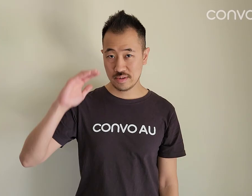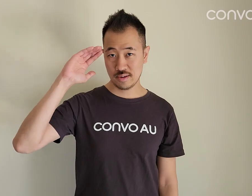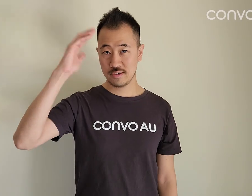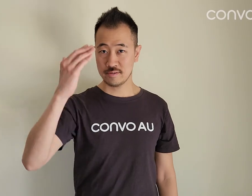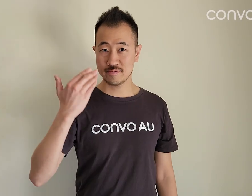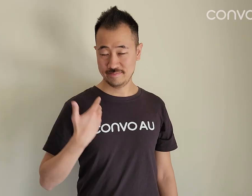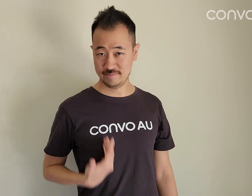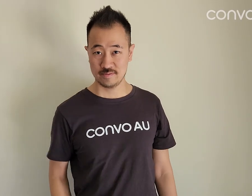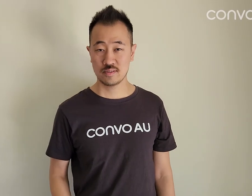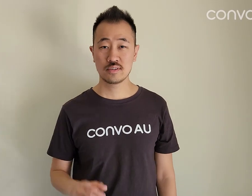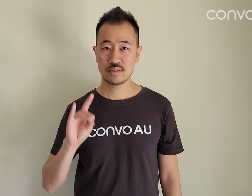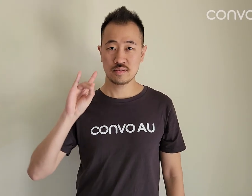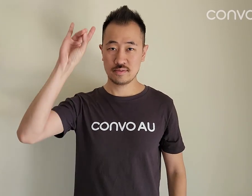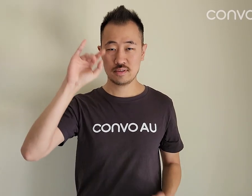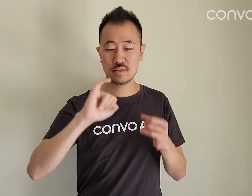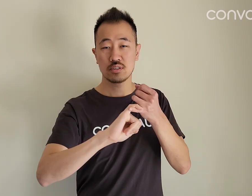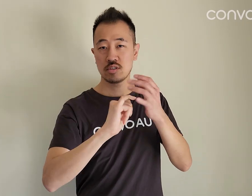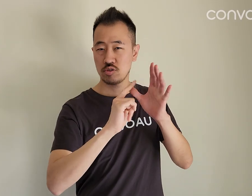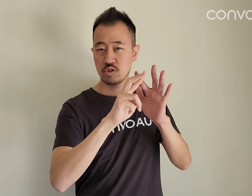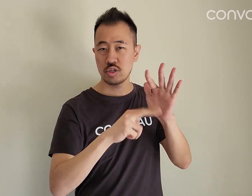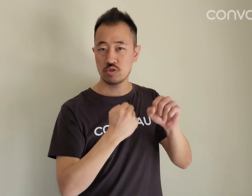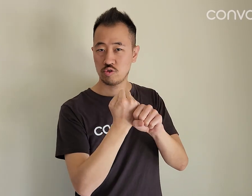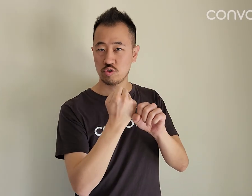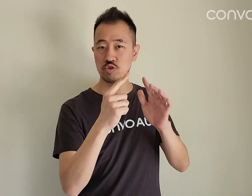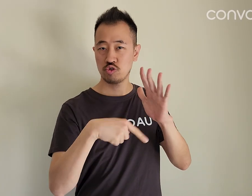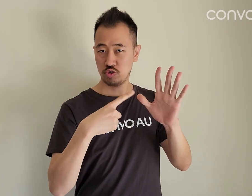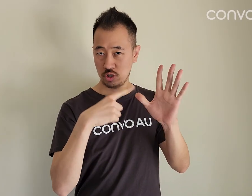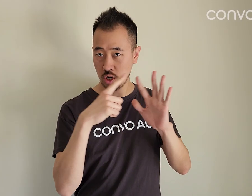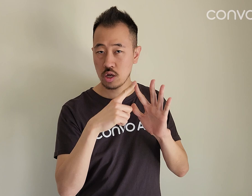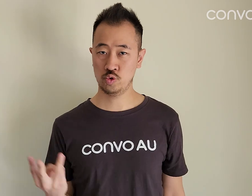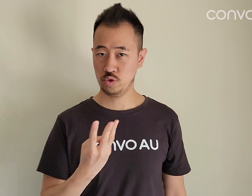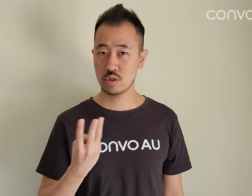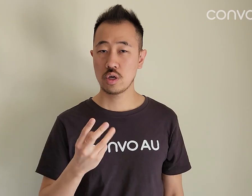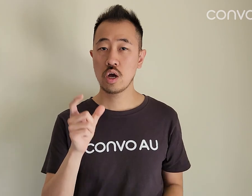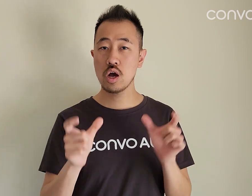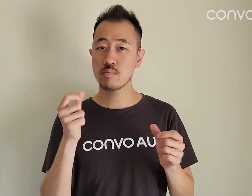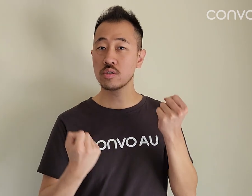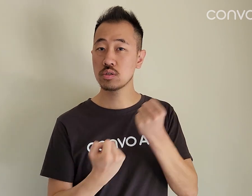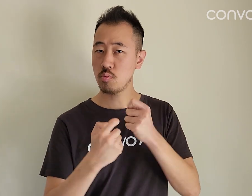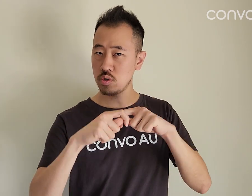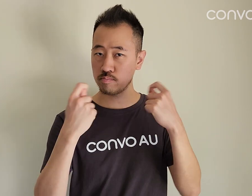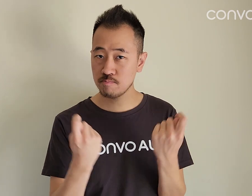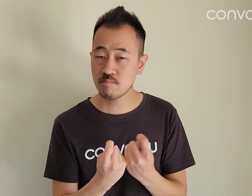I’m SaengJae. The three of us are in the Customer Support team,